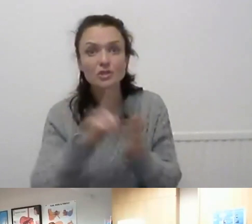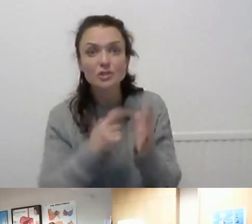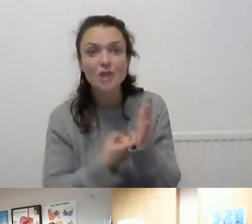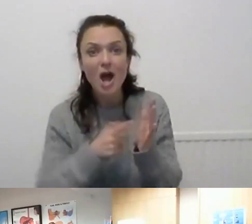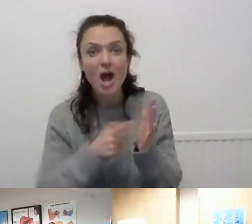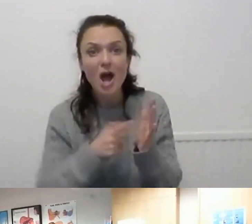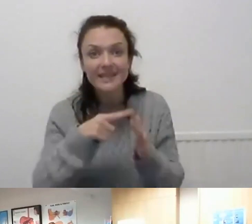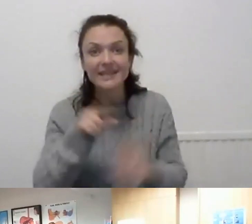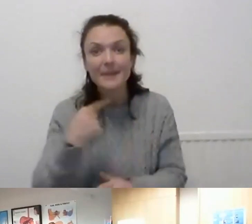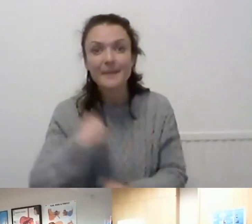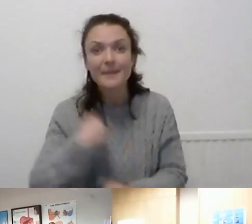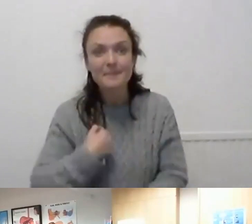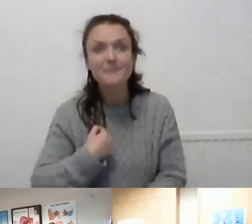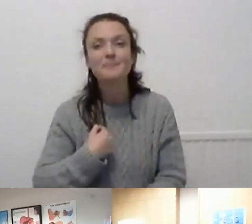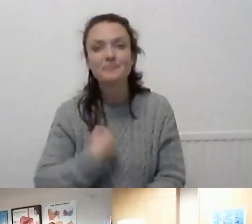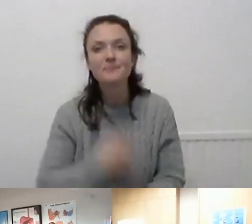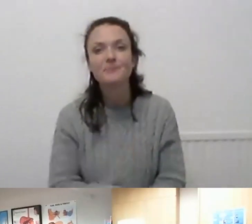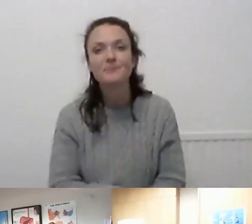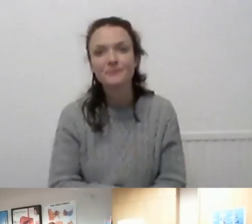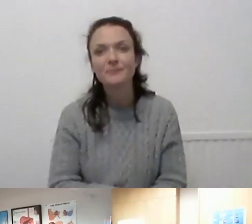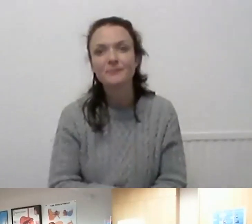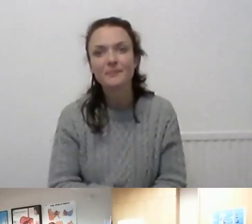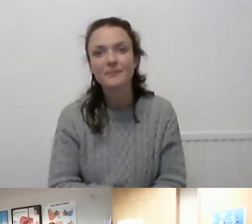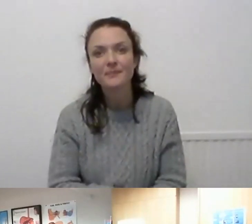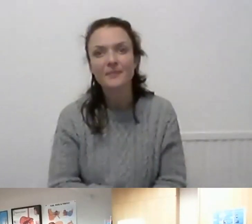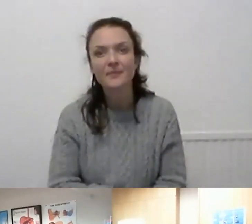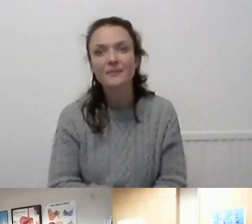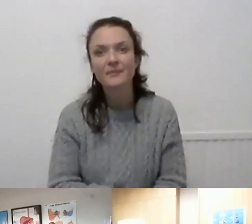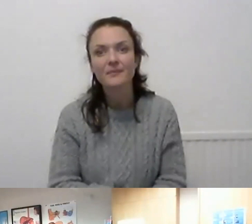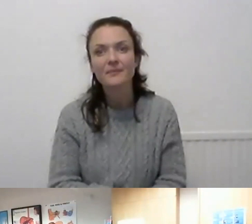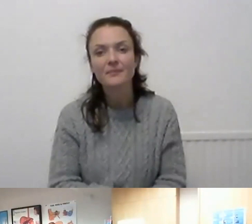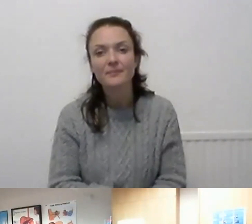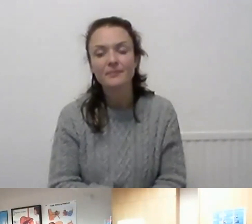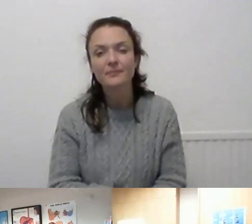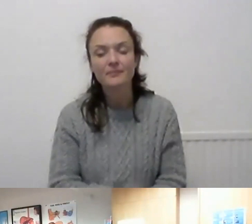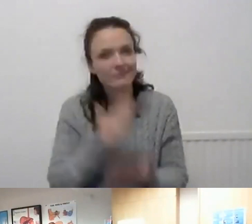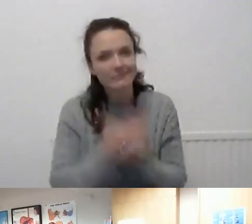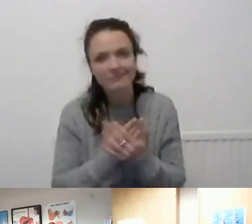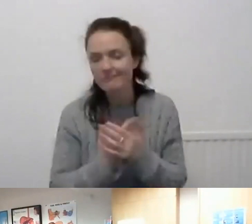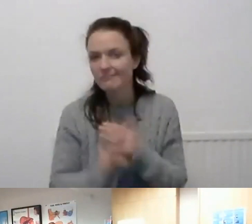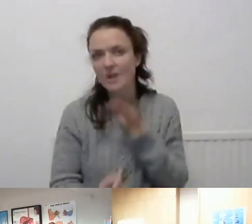Yeah, it's a really personal one. I've tried to answer some some people's questions in